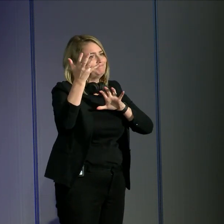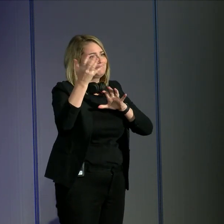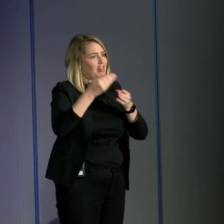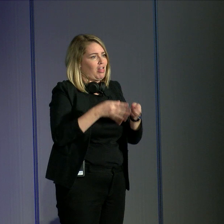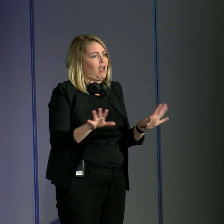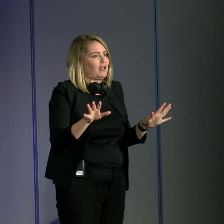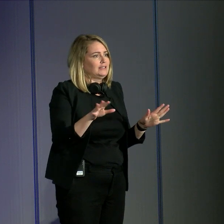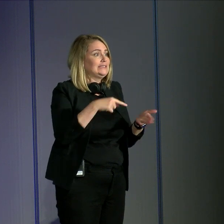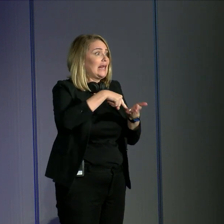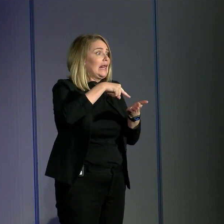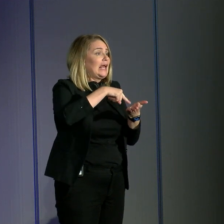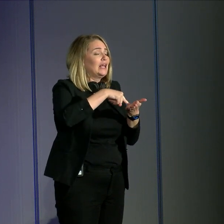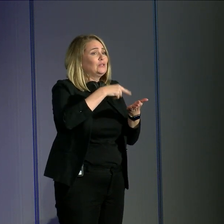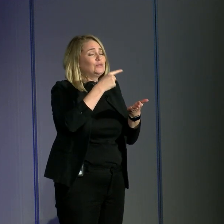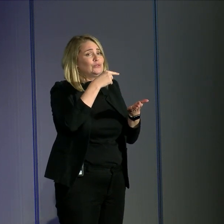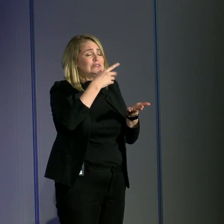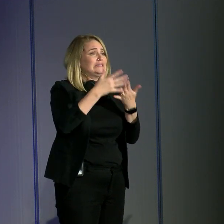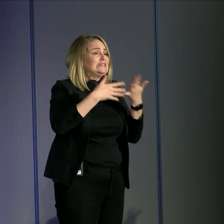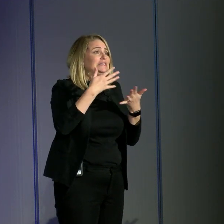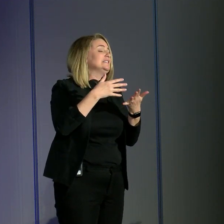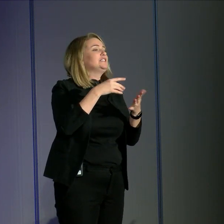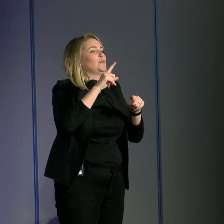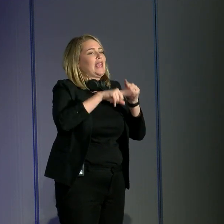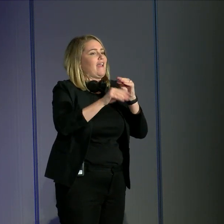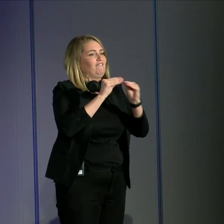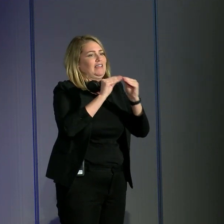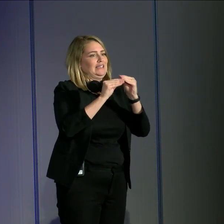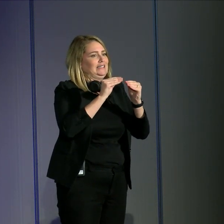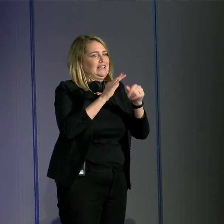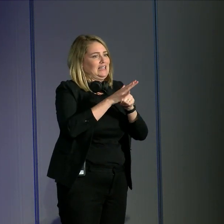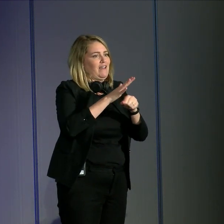Deadlines are too tight. You simply can't fix these things in time.